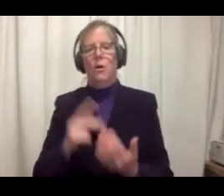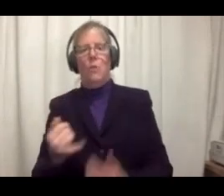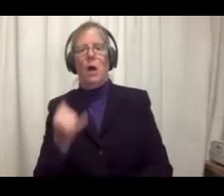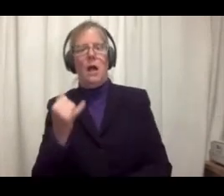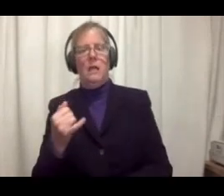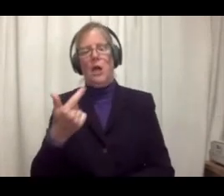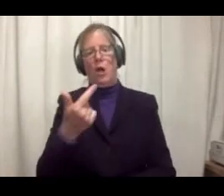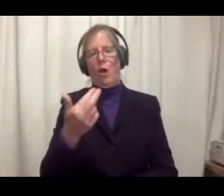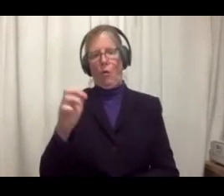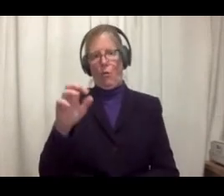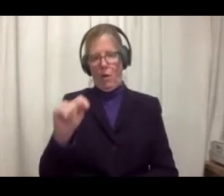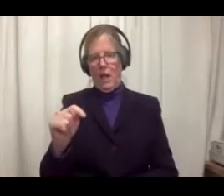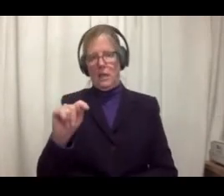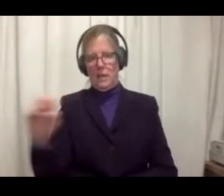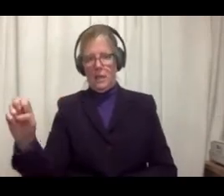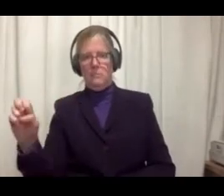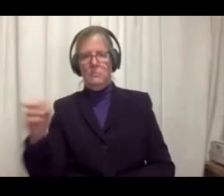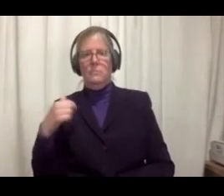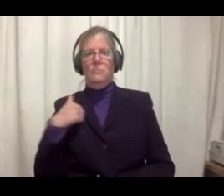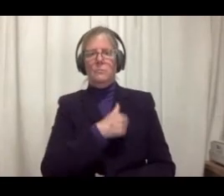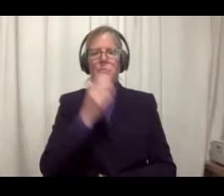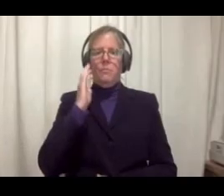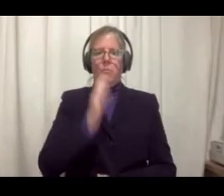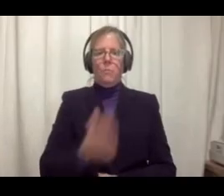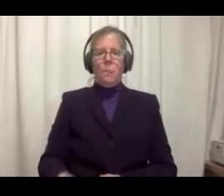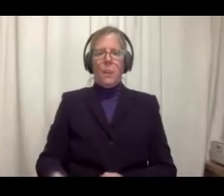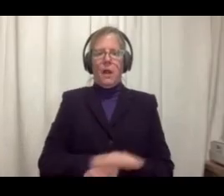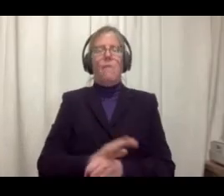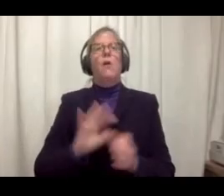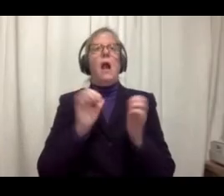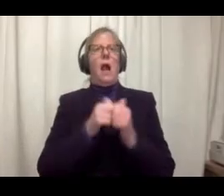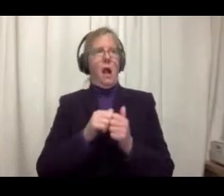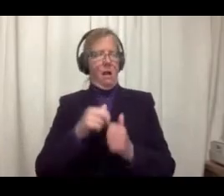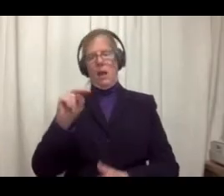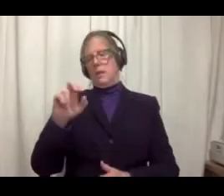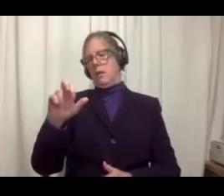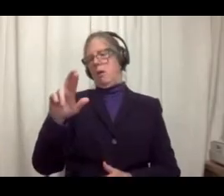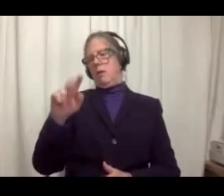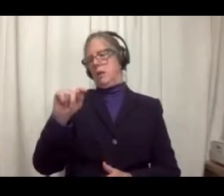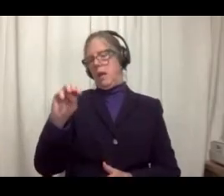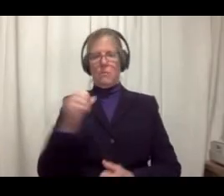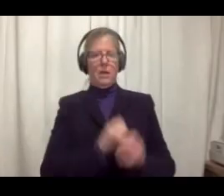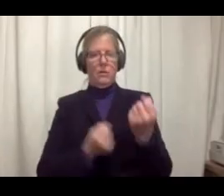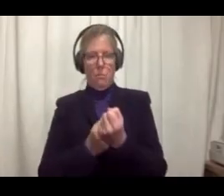cover how the NCRTM can support your team in getting your products out to DIF stakeholders,